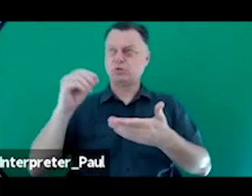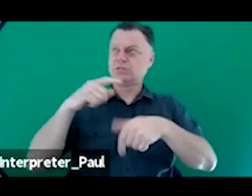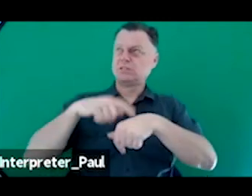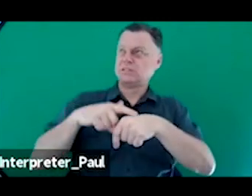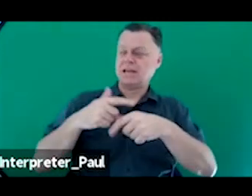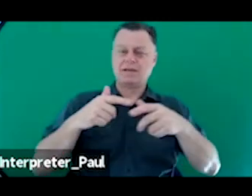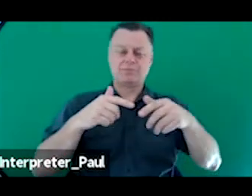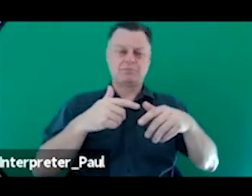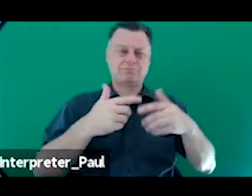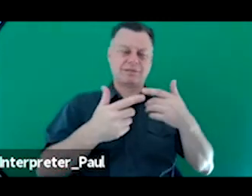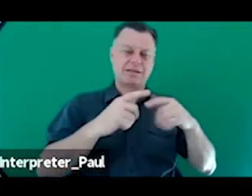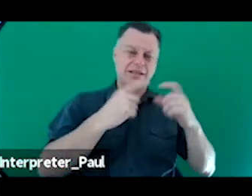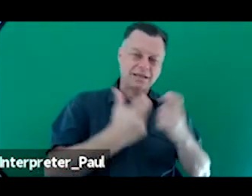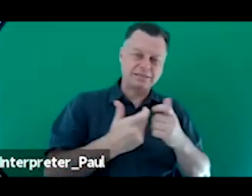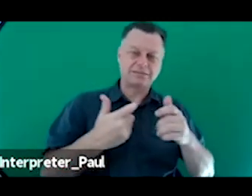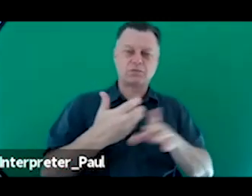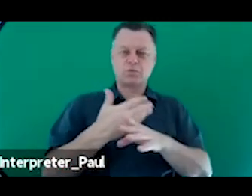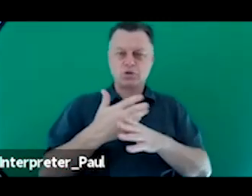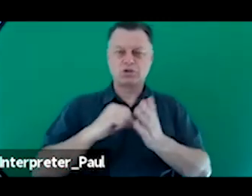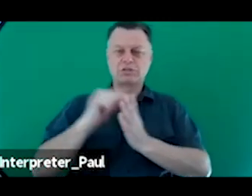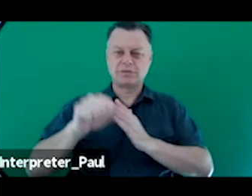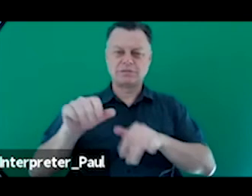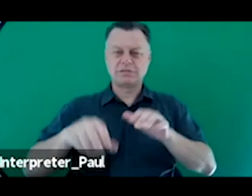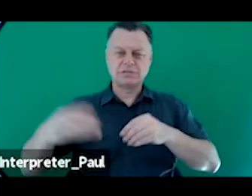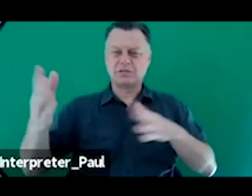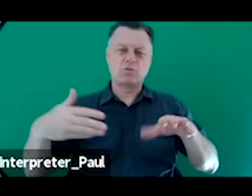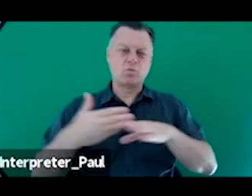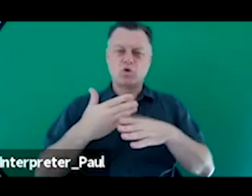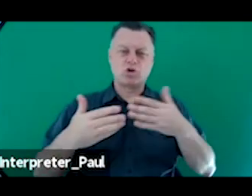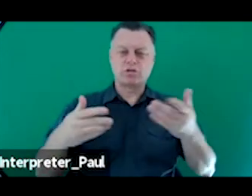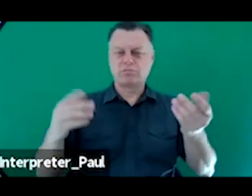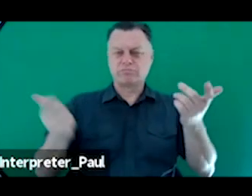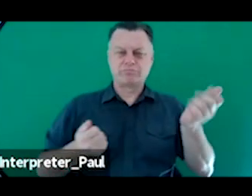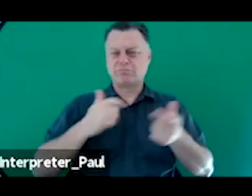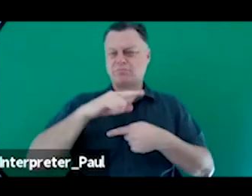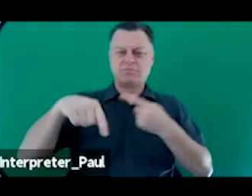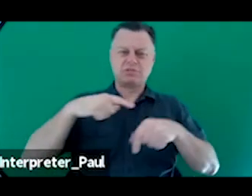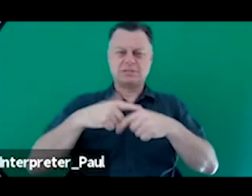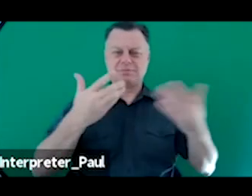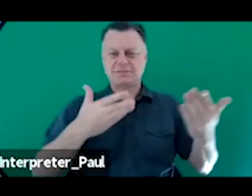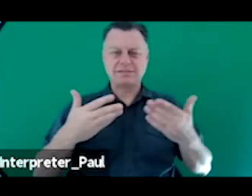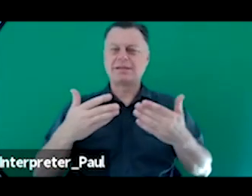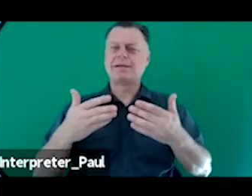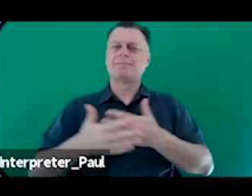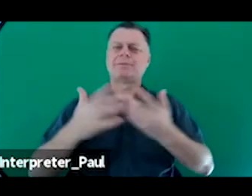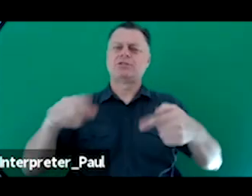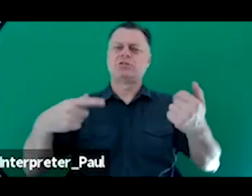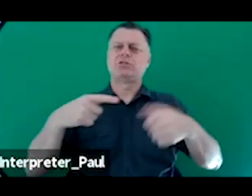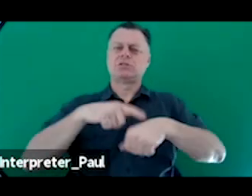So, let me show you one last model for how to talk to each other and your colleagues about universal